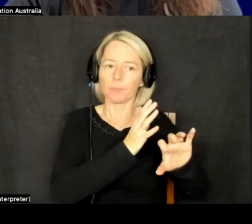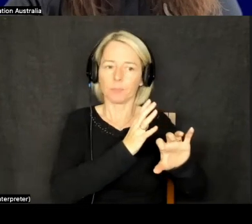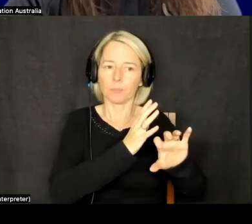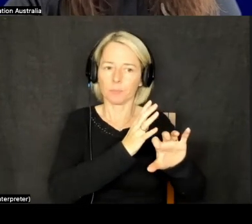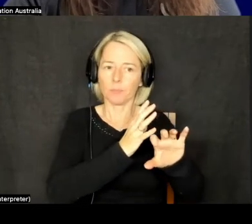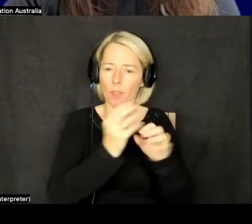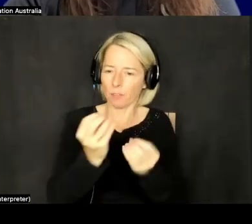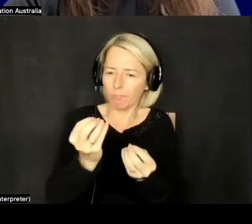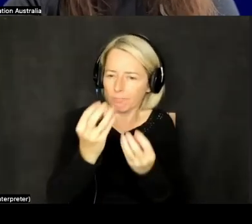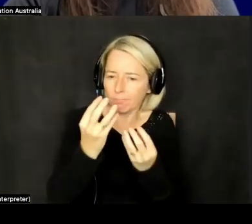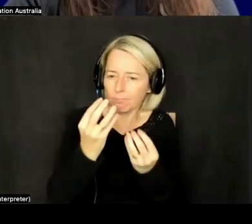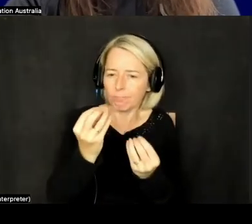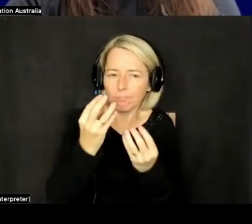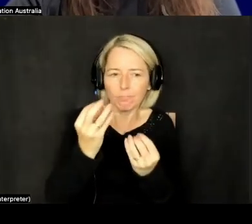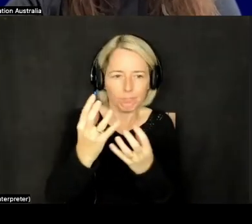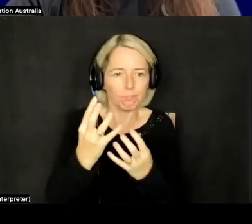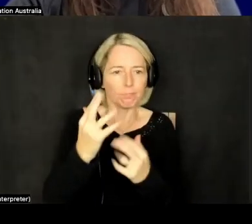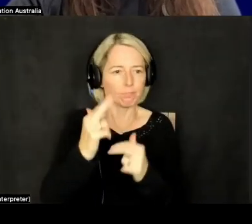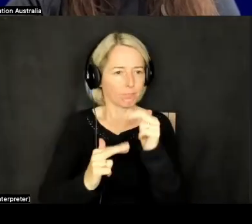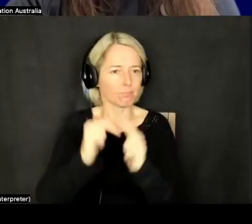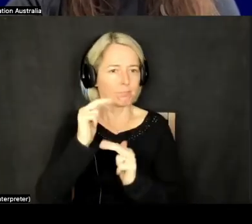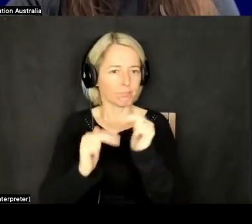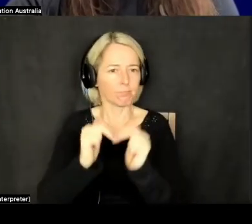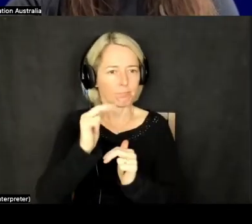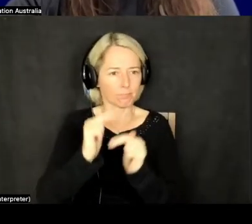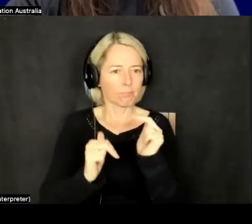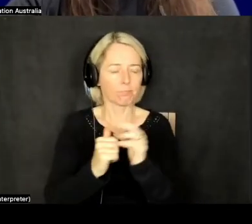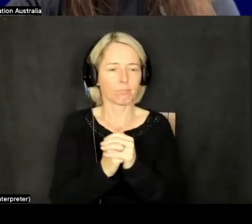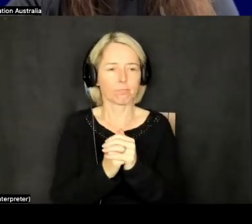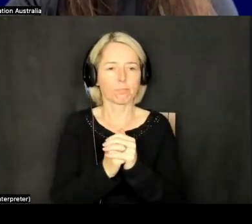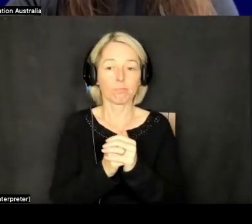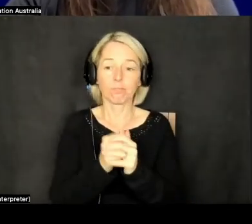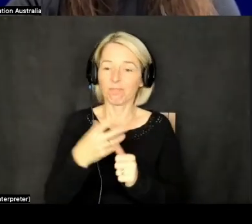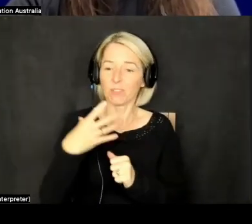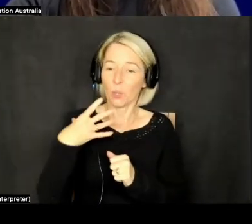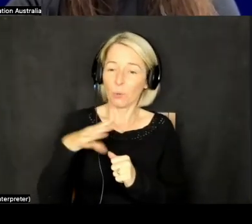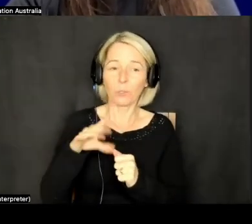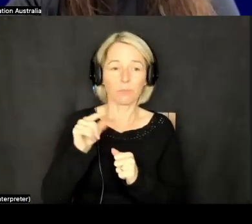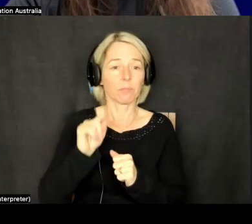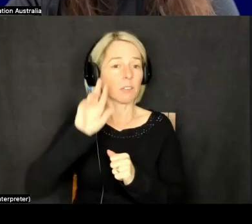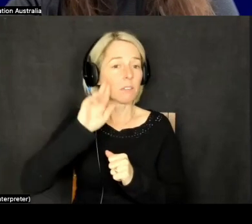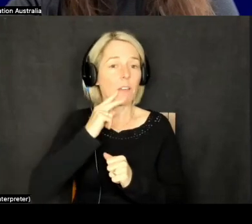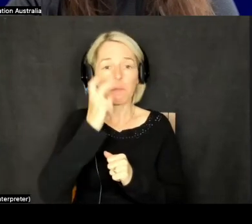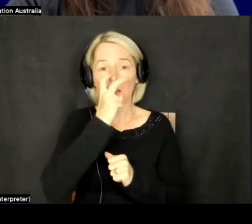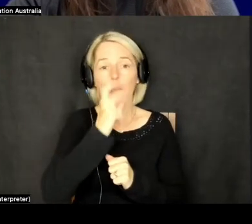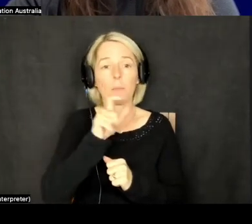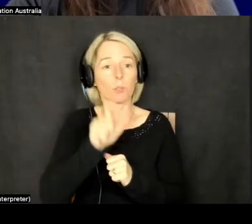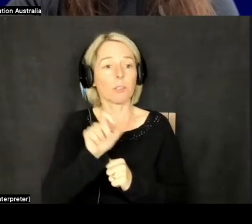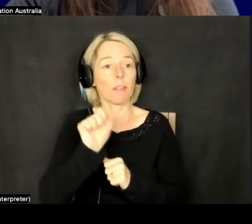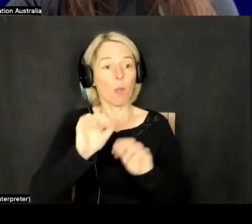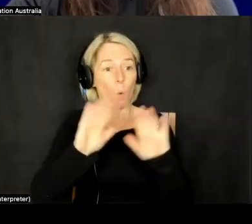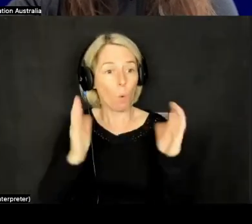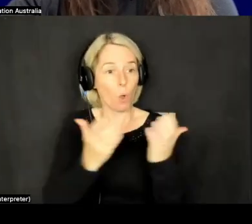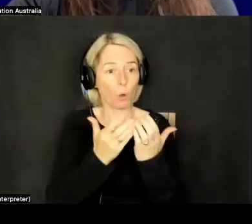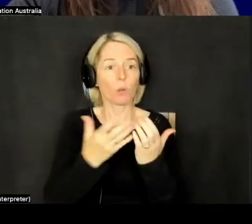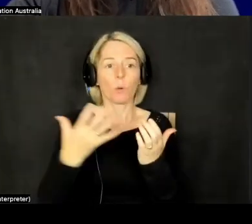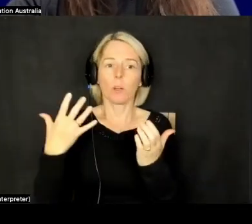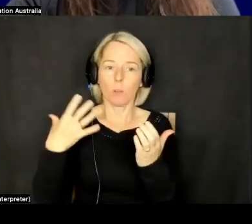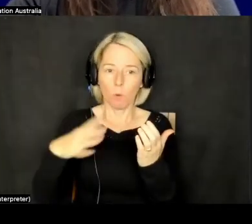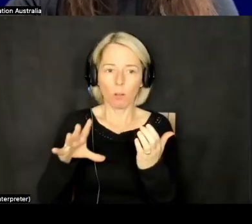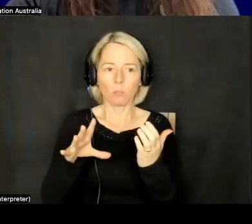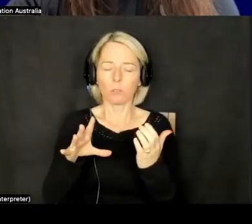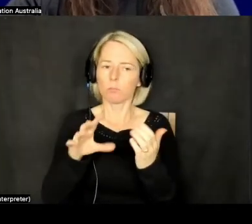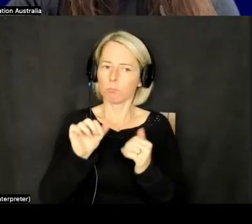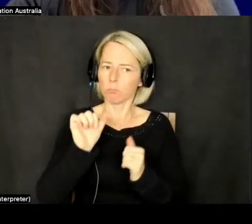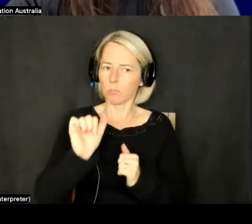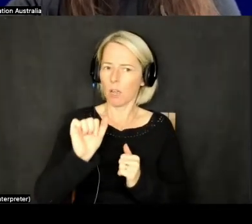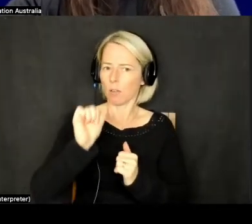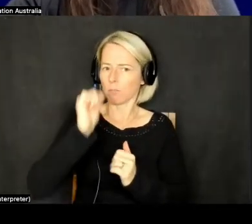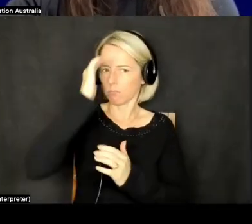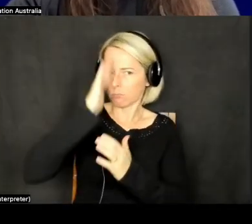they seek to understand the deafblind person's world, knowledge and perspective, and recognise